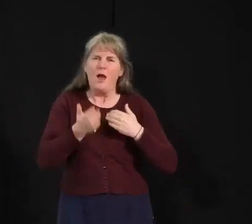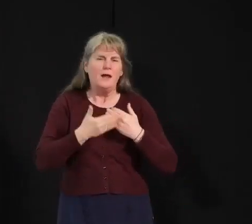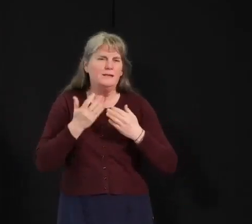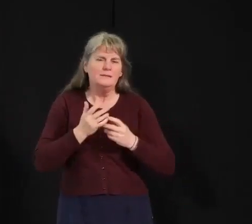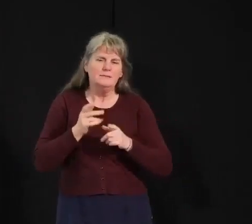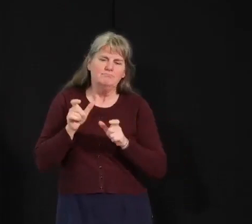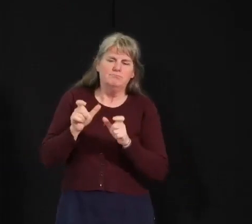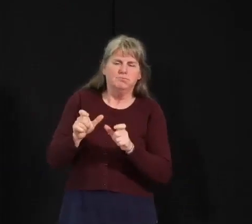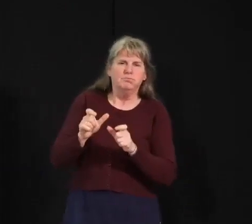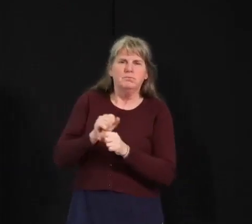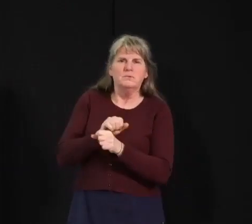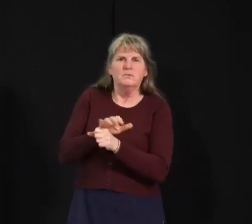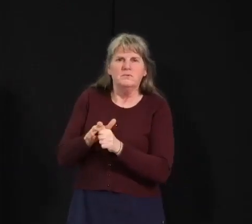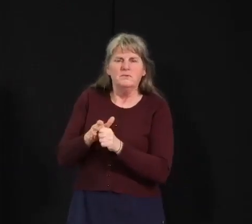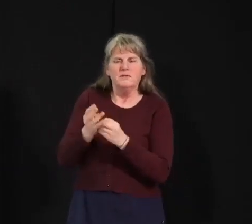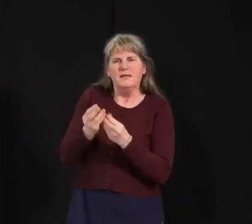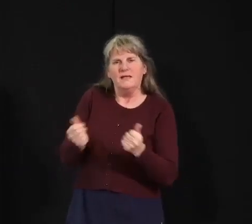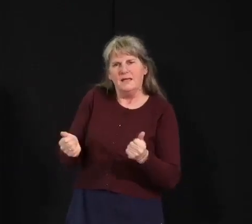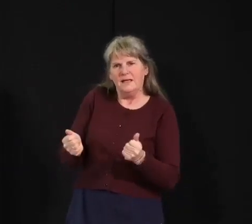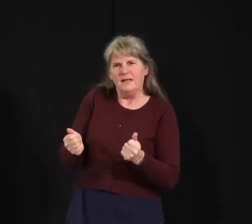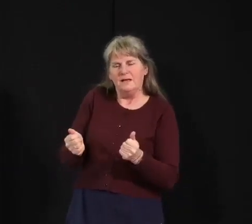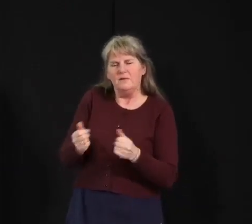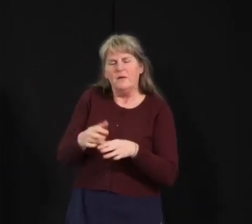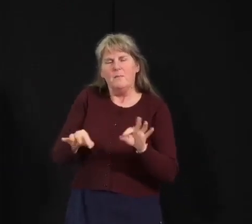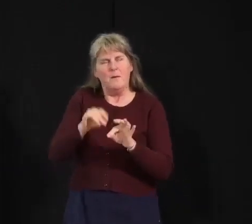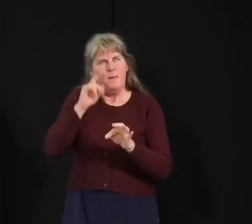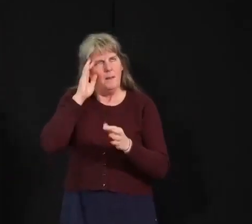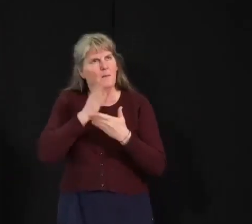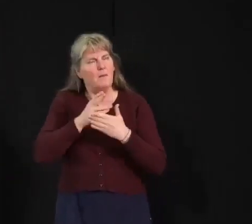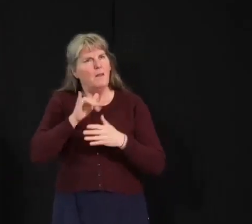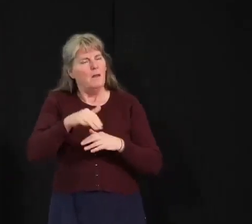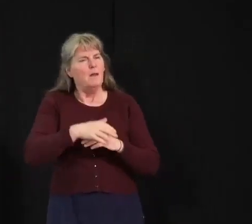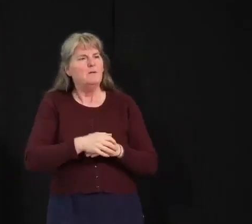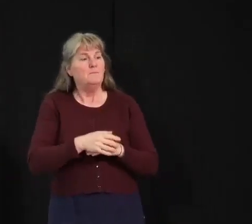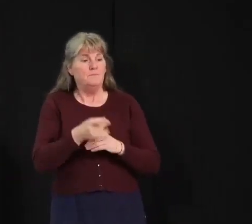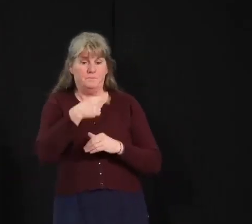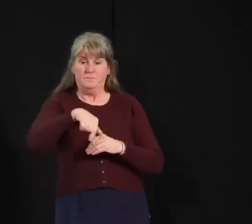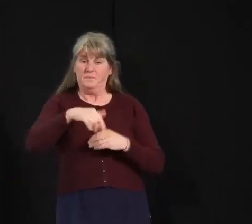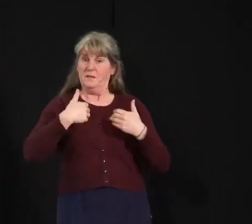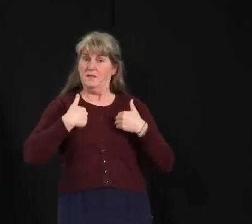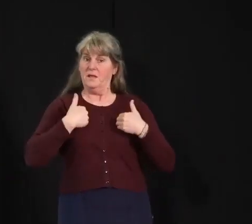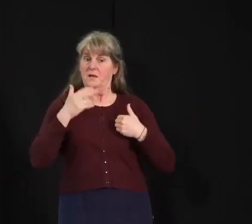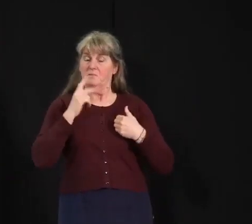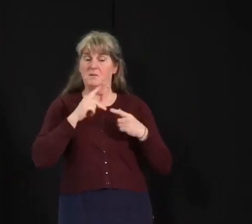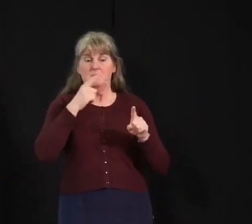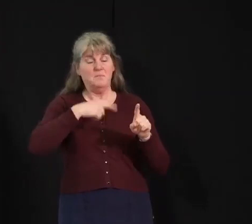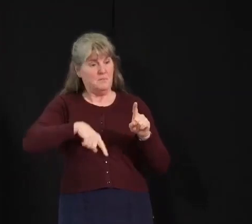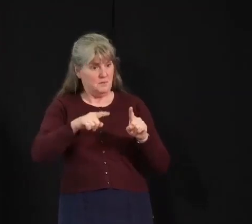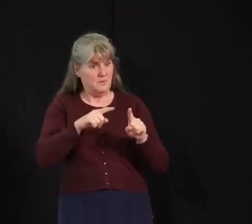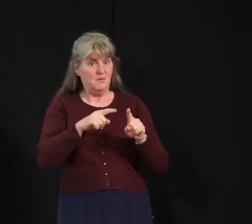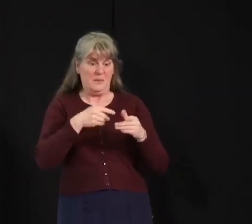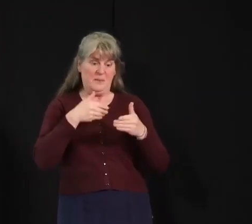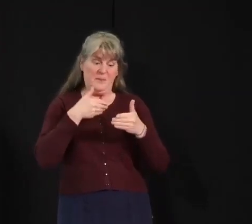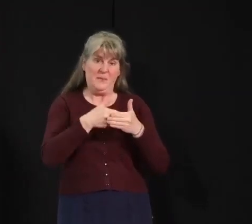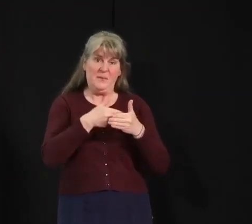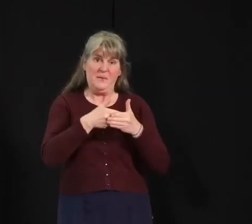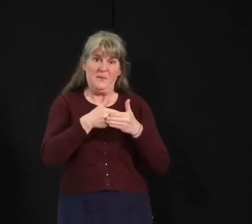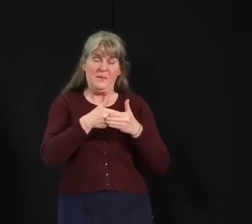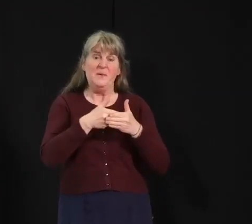additionally a risk for COVID transmission. I am concerned with the risk of lung damage or other respiratory problems associated with vaping,